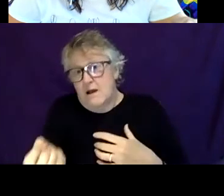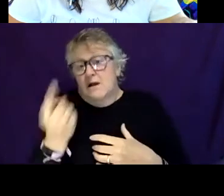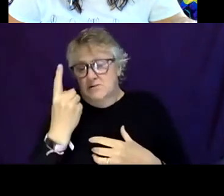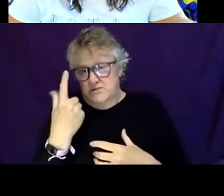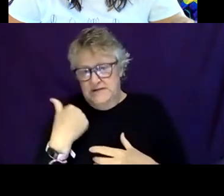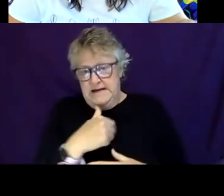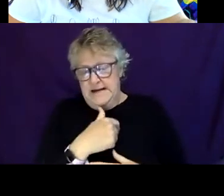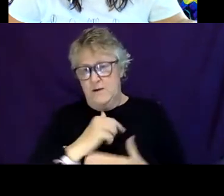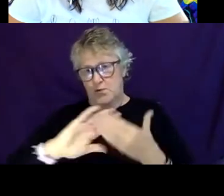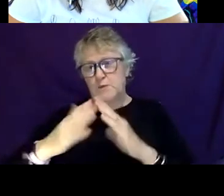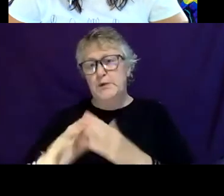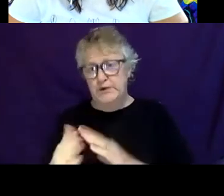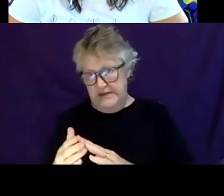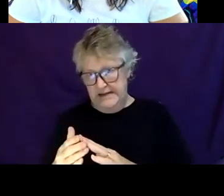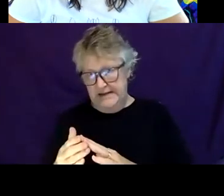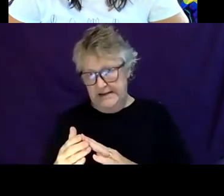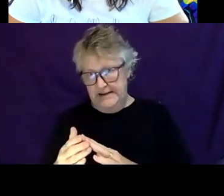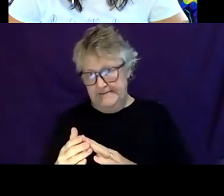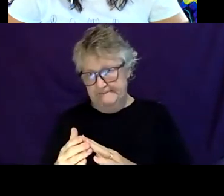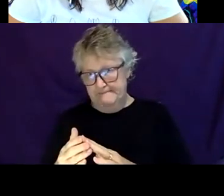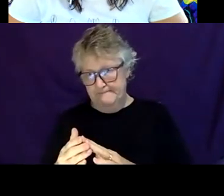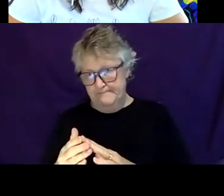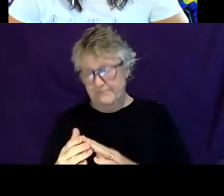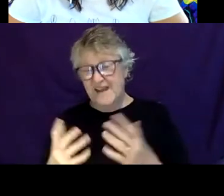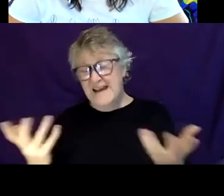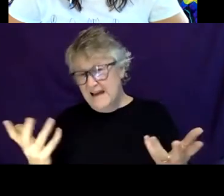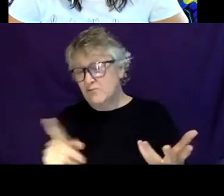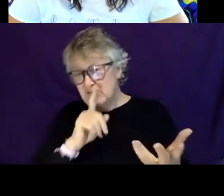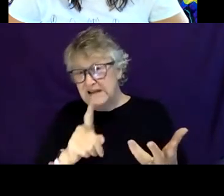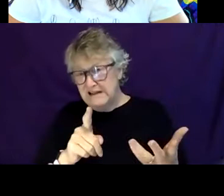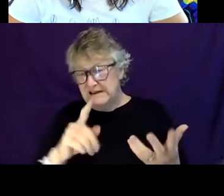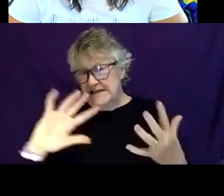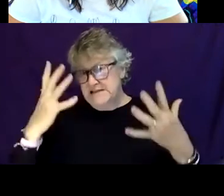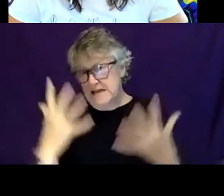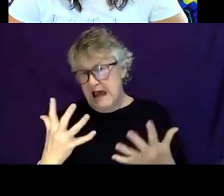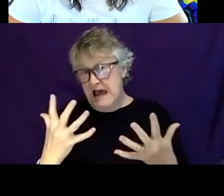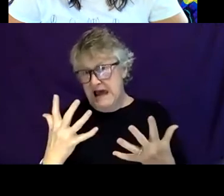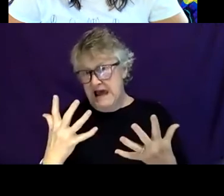And it's unfortunate that this has to be our role.